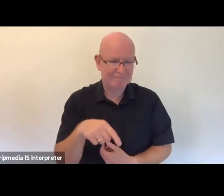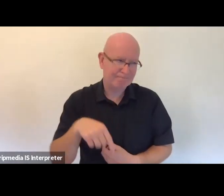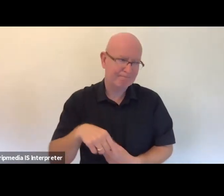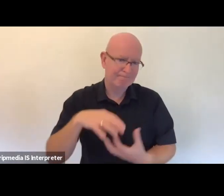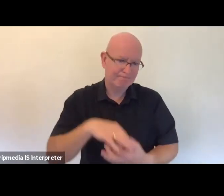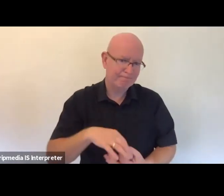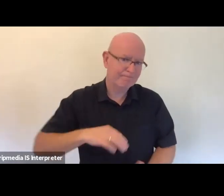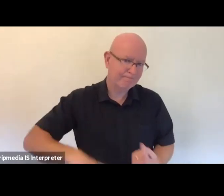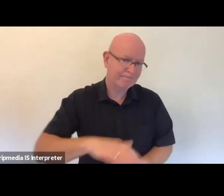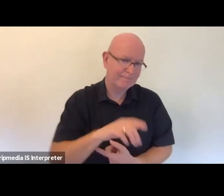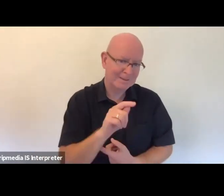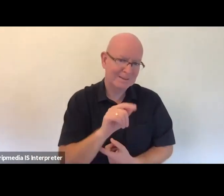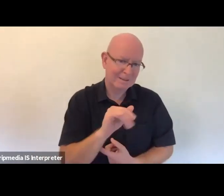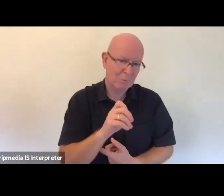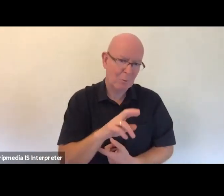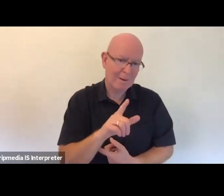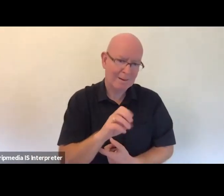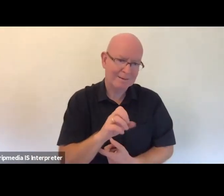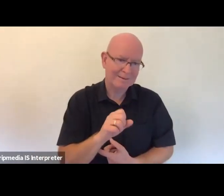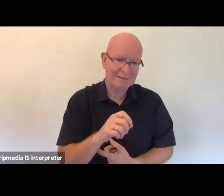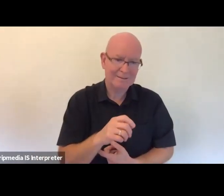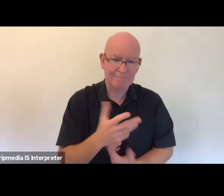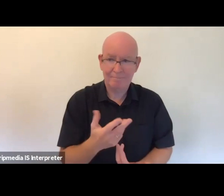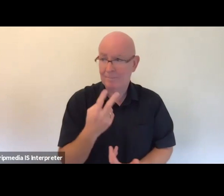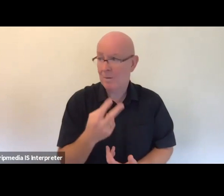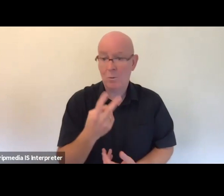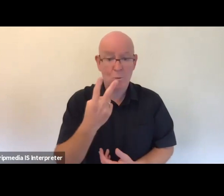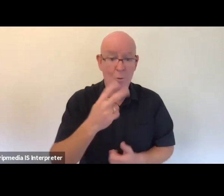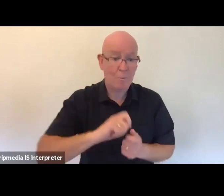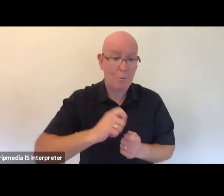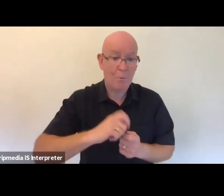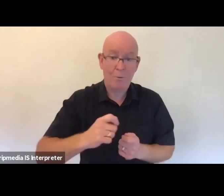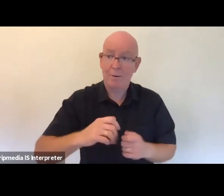or of the state emergency for the COVID-19.